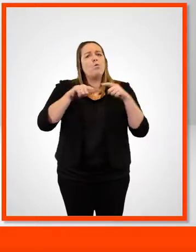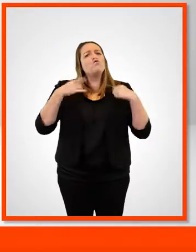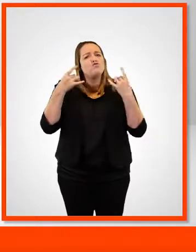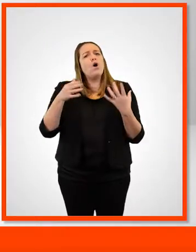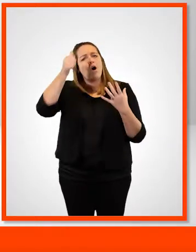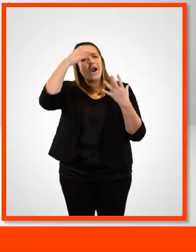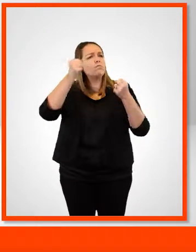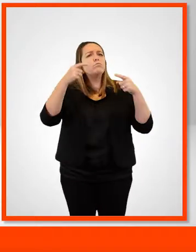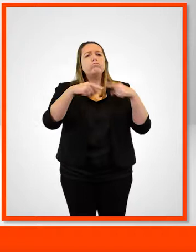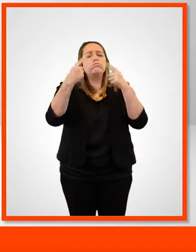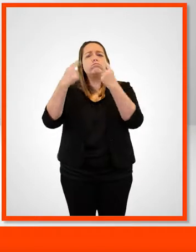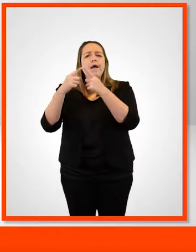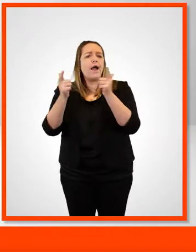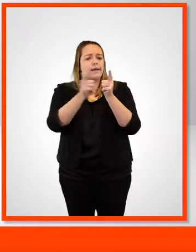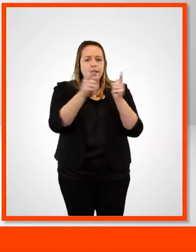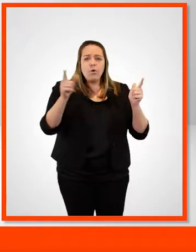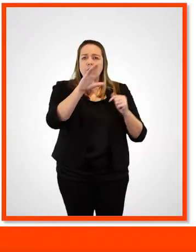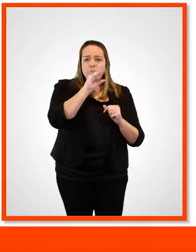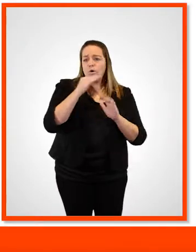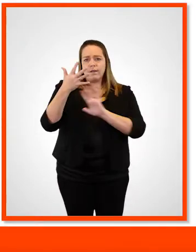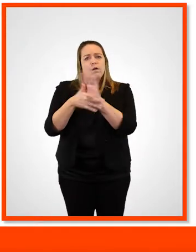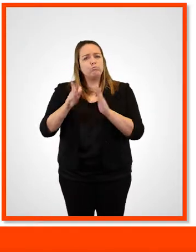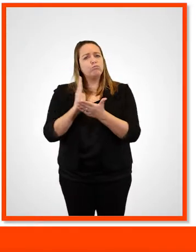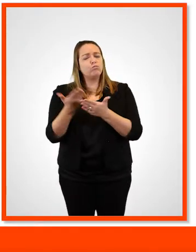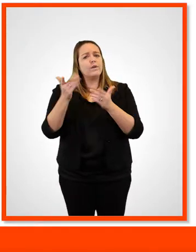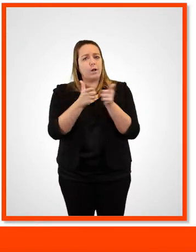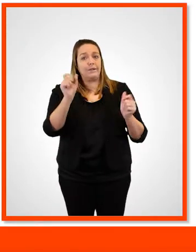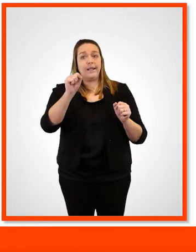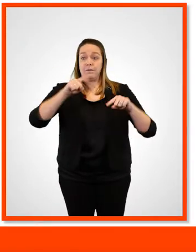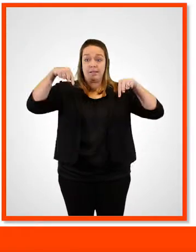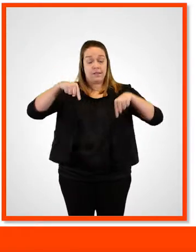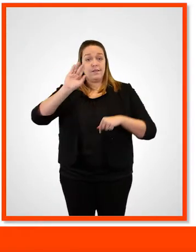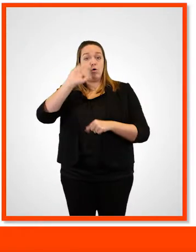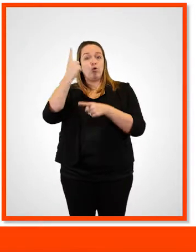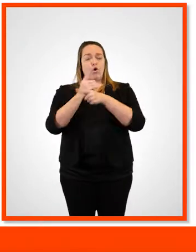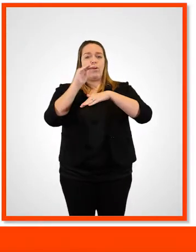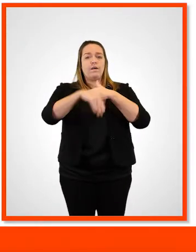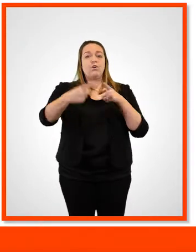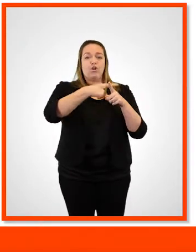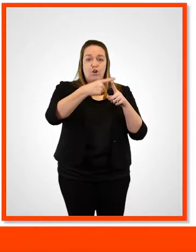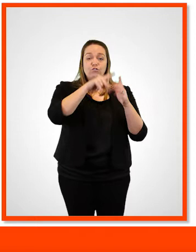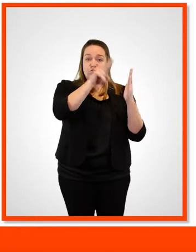spoken and signed, as legitimate languages, but we're here in this presentation talking about learning to read and write English